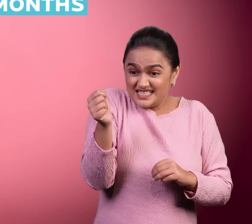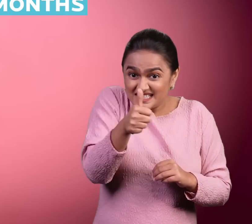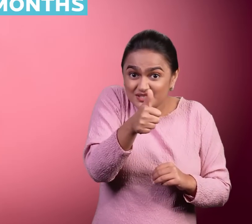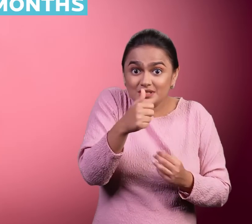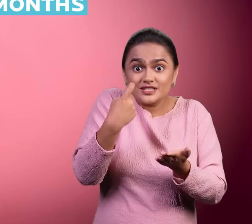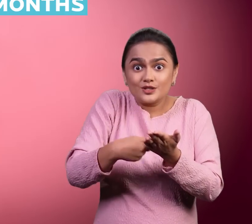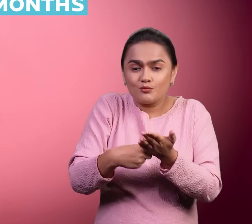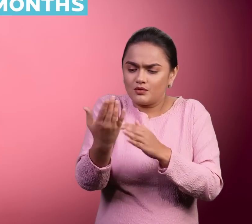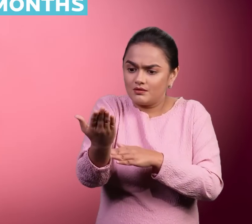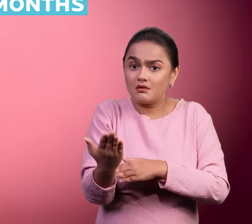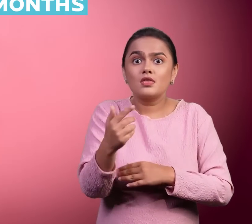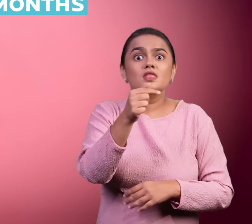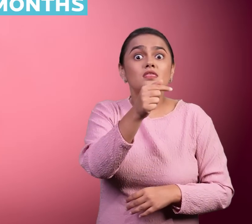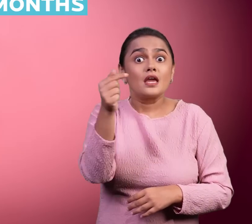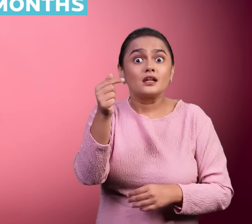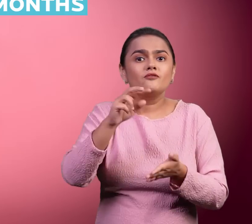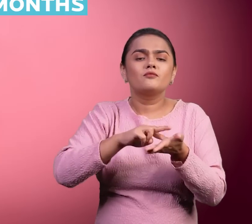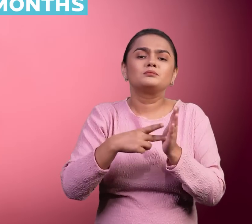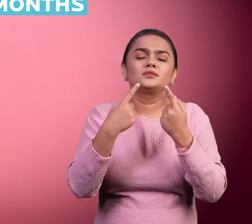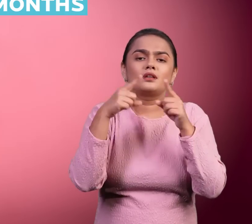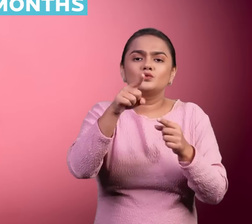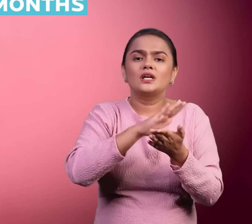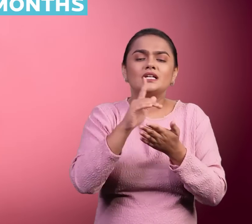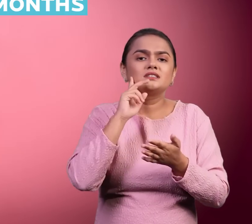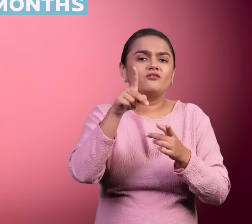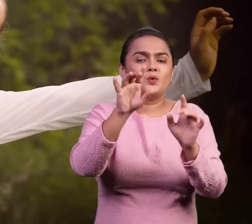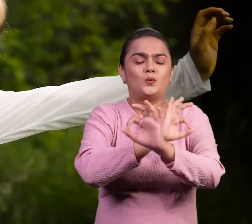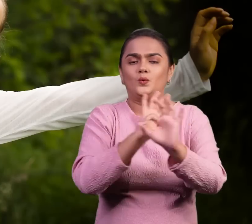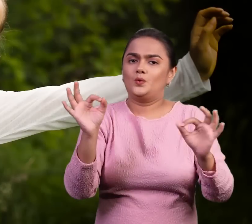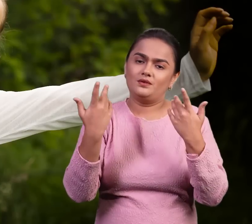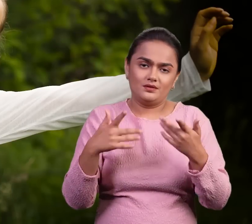You will be considered HIV-negative when your 6th month report is negative.